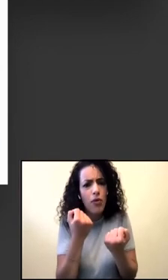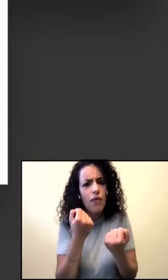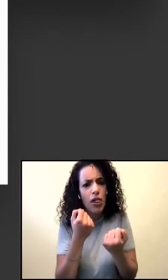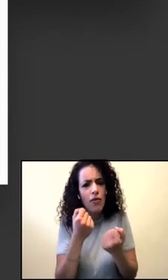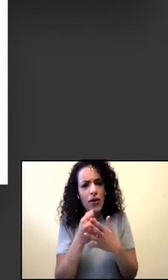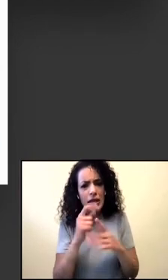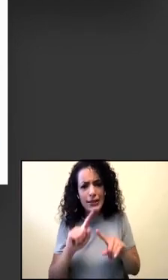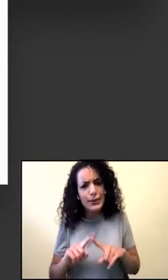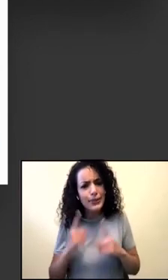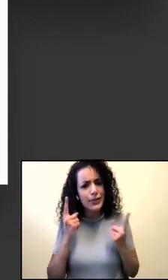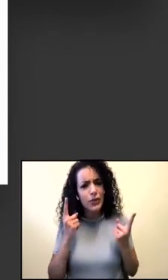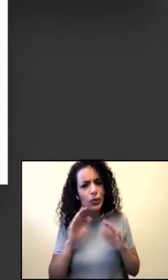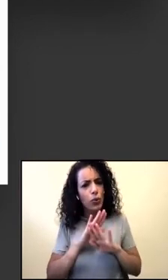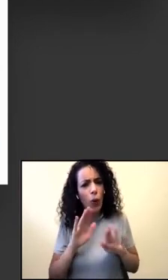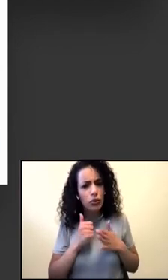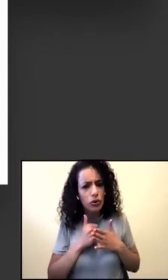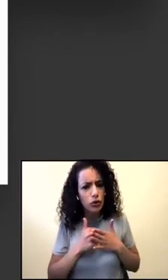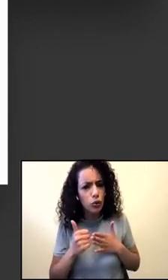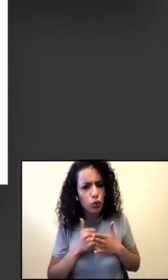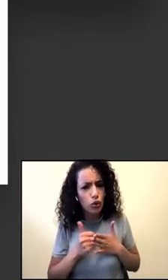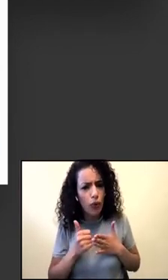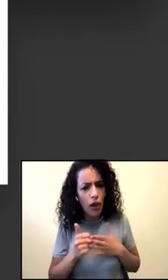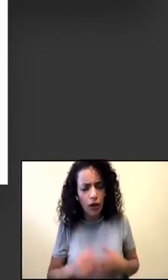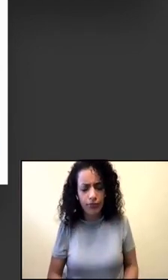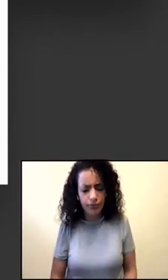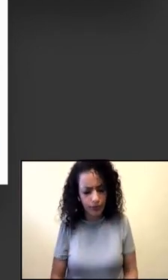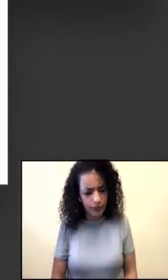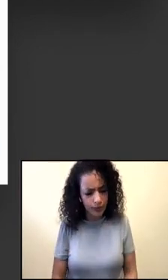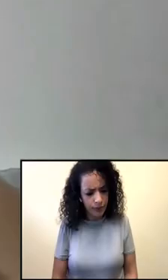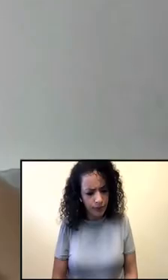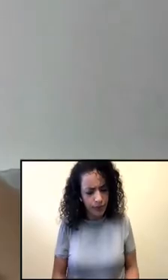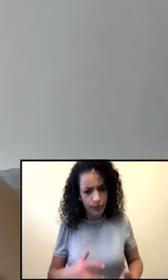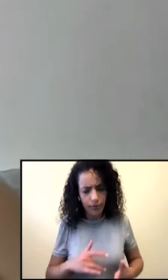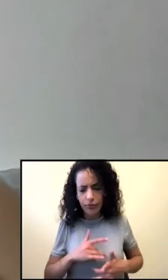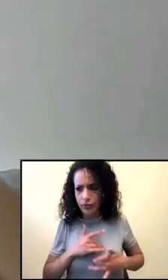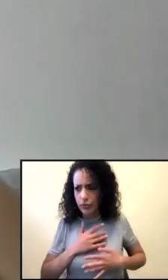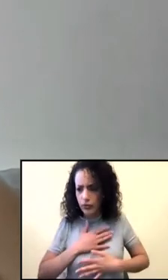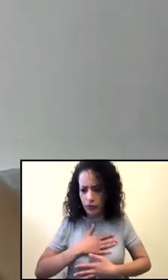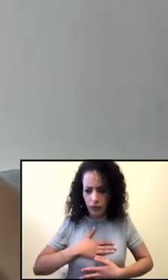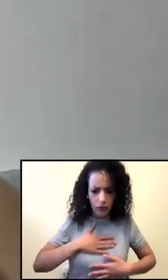and so it took me to spaces I did not anticipate. But really fascinating,